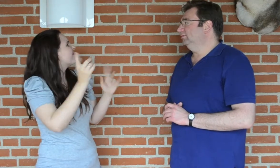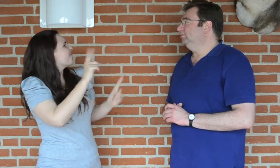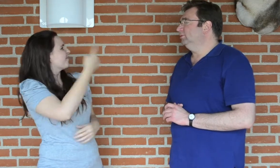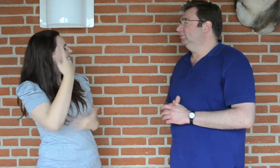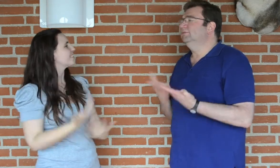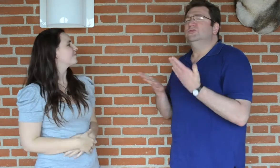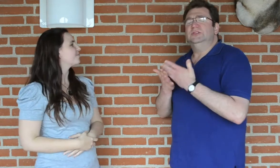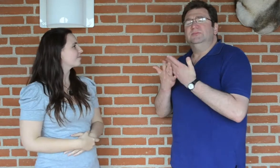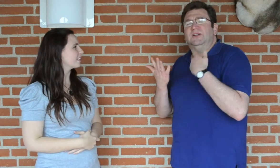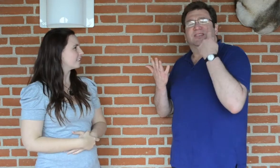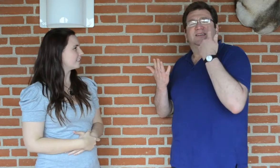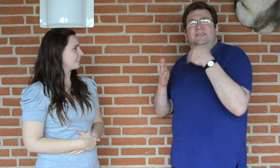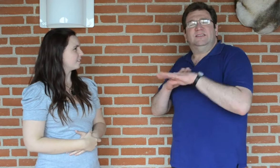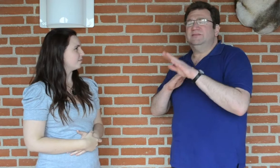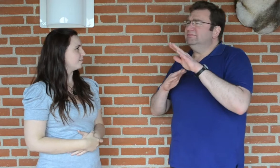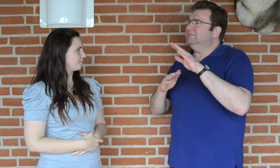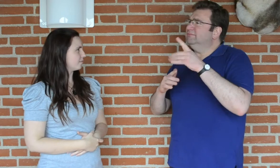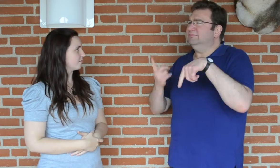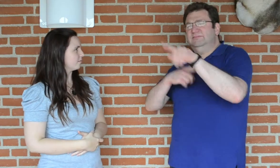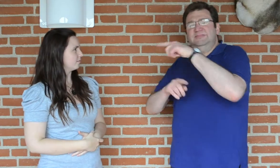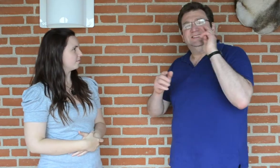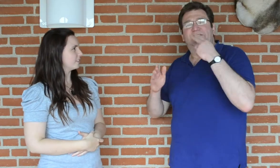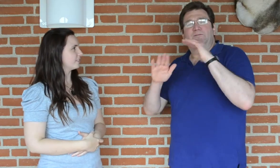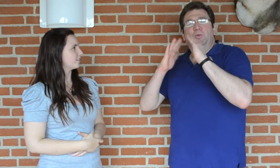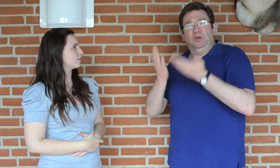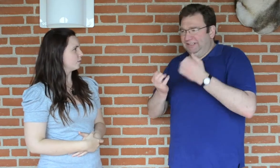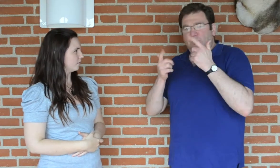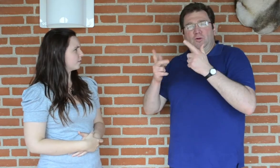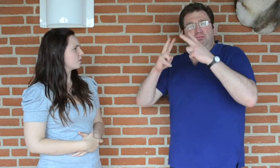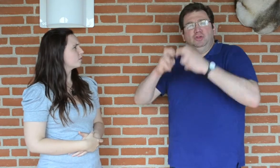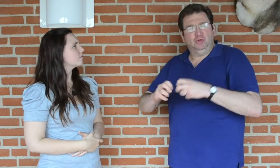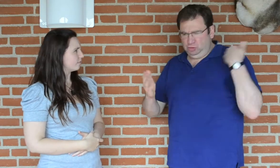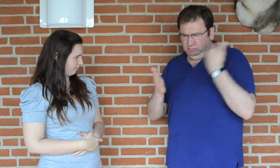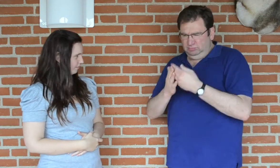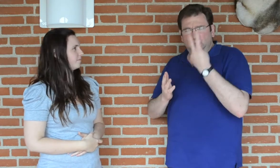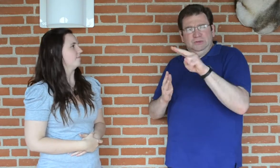information and research you shared with us all today? I know that in the Deaf world, there are lots of research from